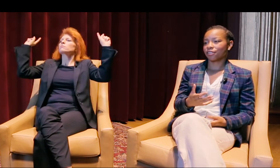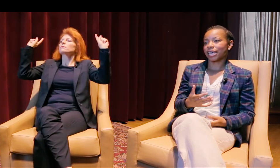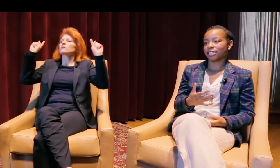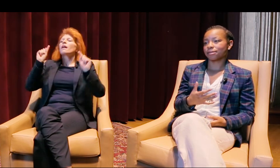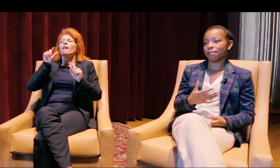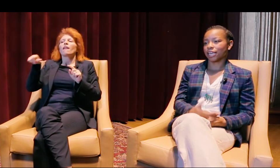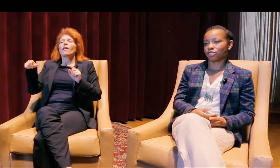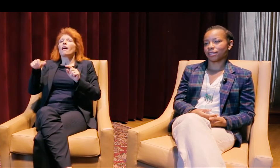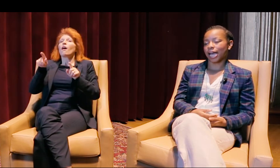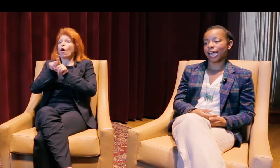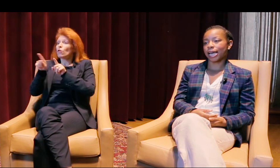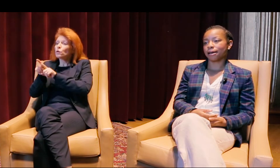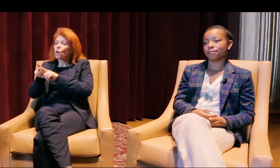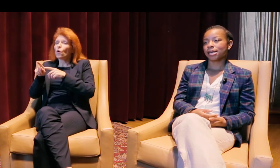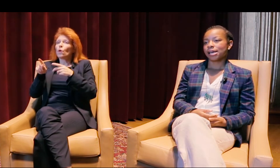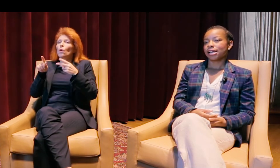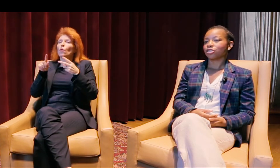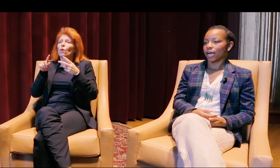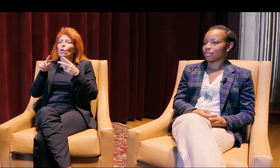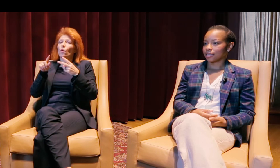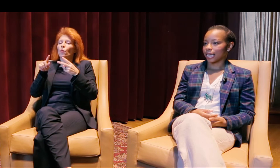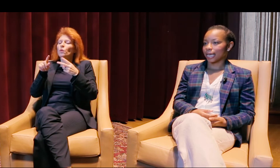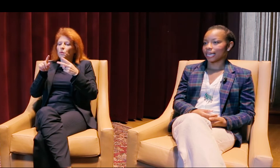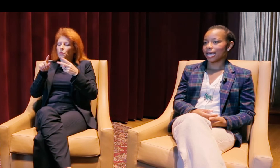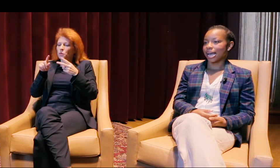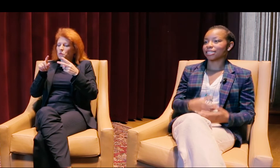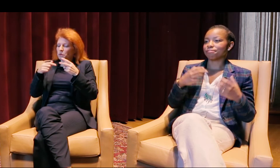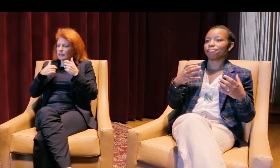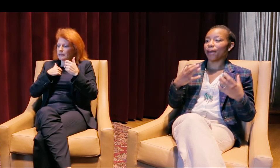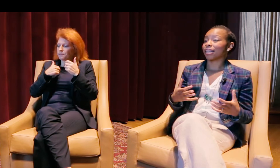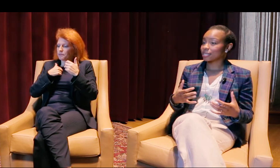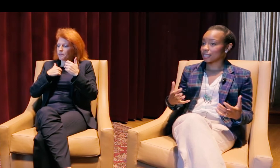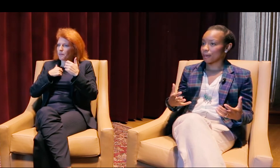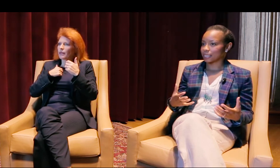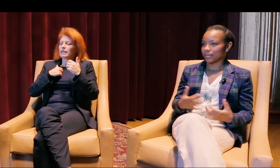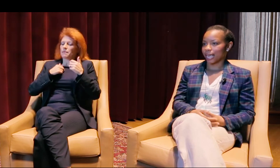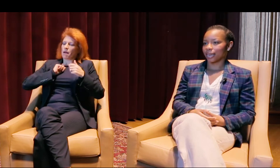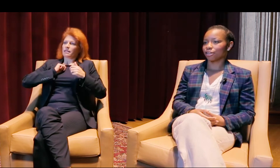Another thing is making sure that I am trying to stay as balanced as I possibly can.